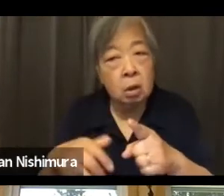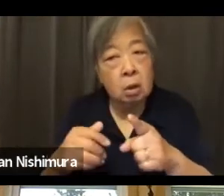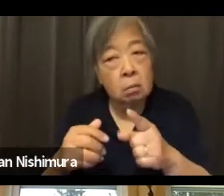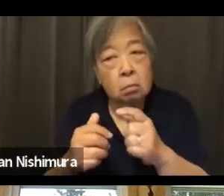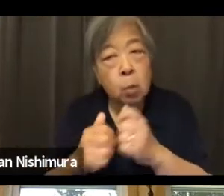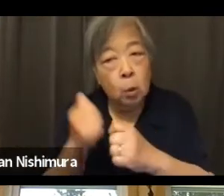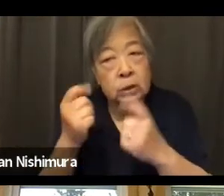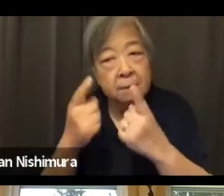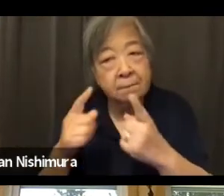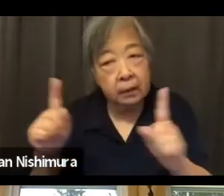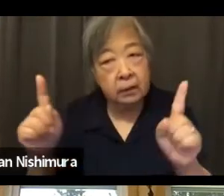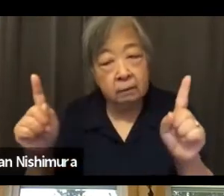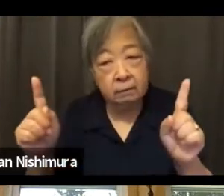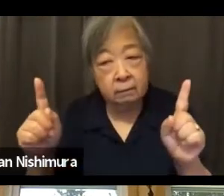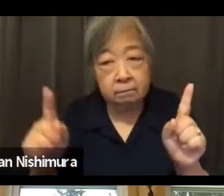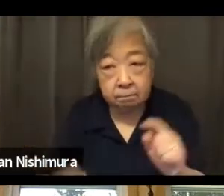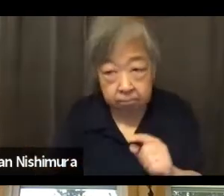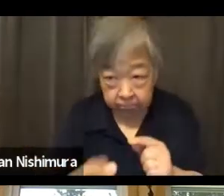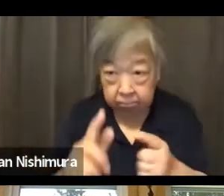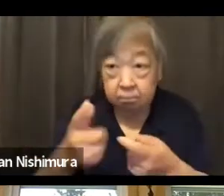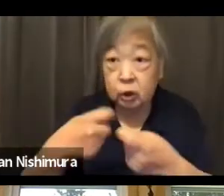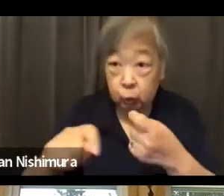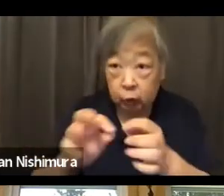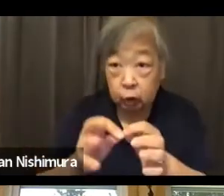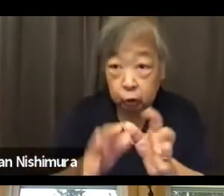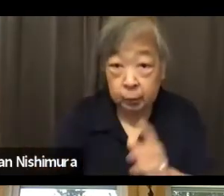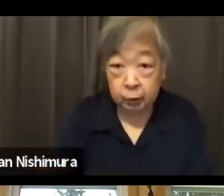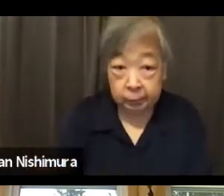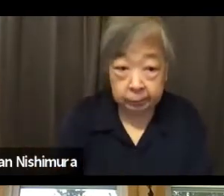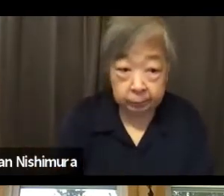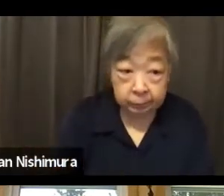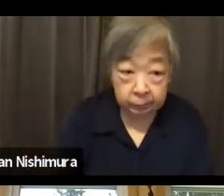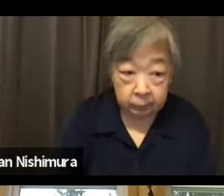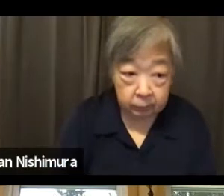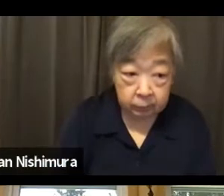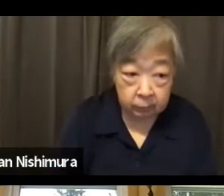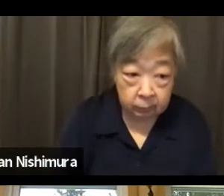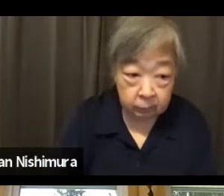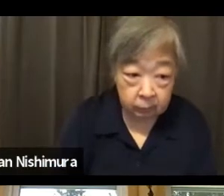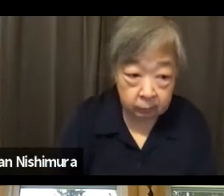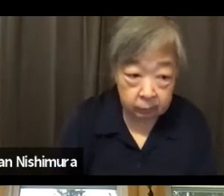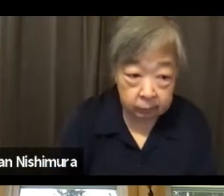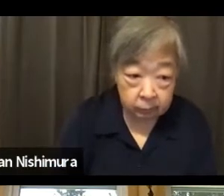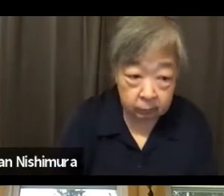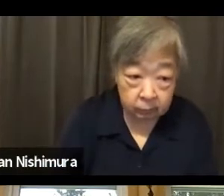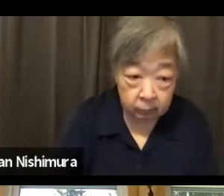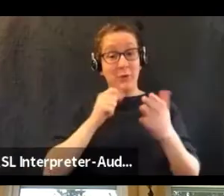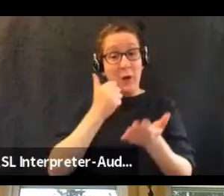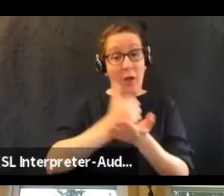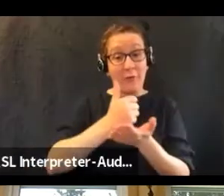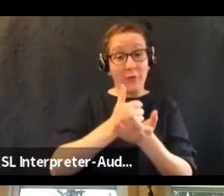So I hope that's helpful as a beginning conversation, and I will turn it now over to Sue Minder.